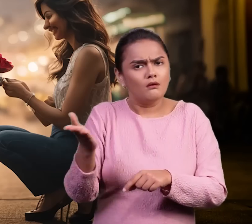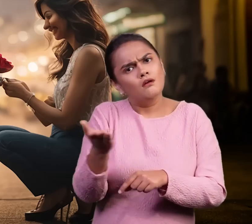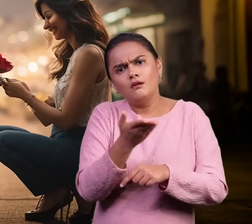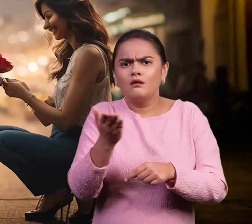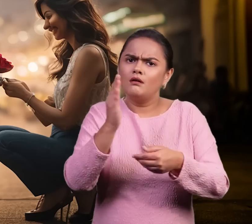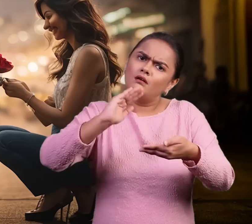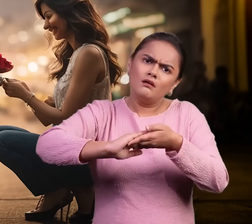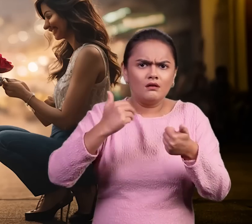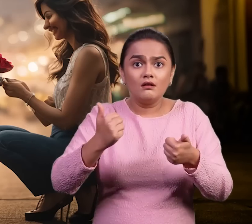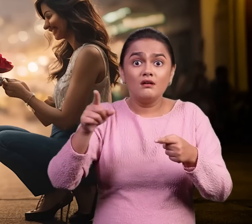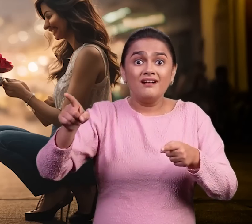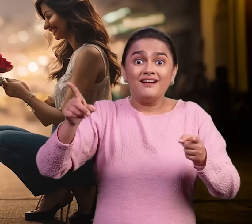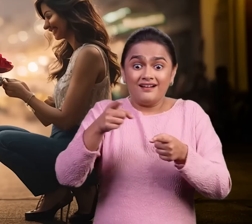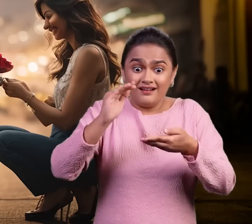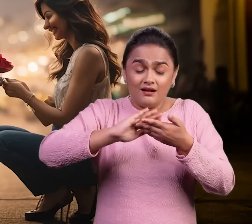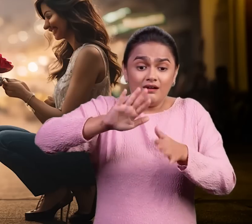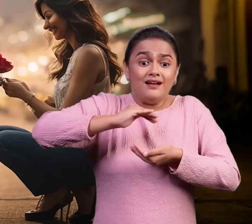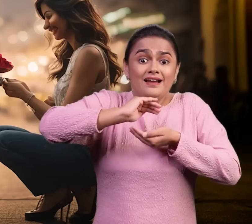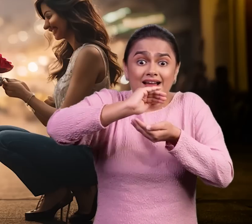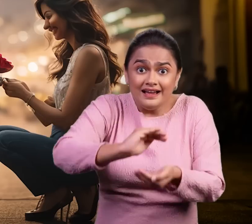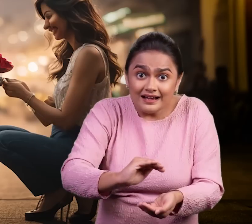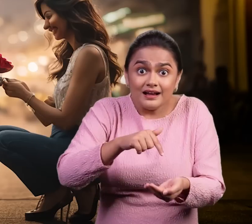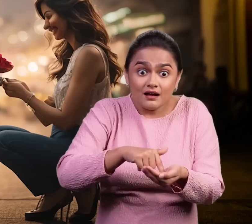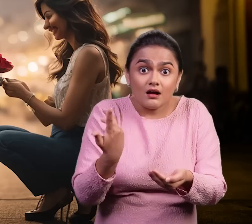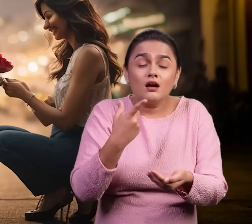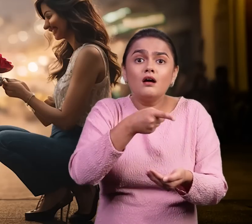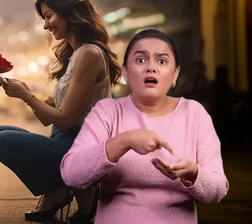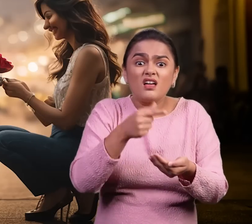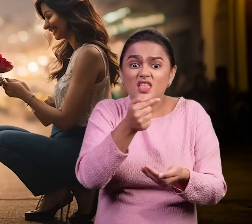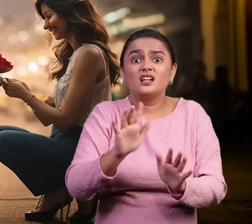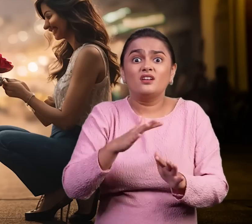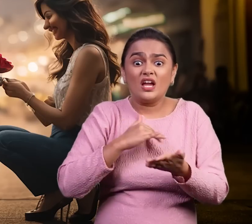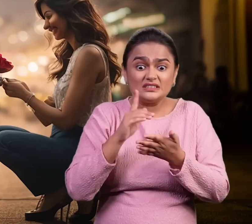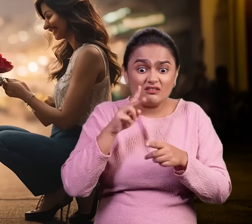medical guidance can help ensure the future generation is HIV-negative.